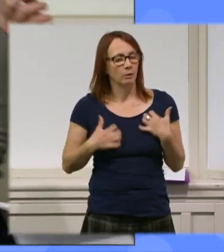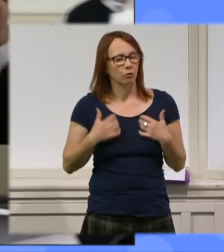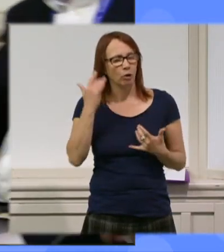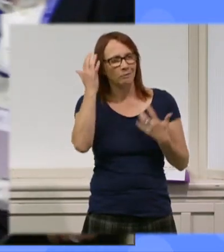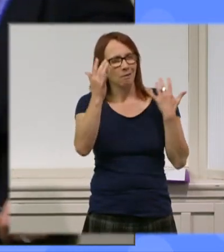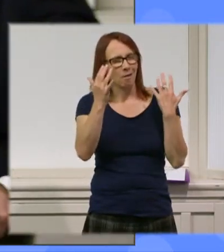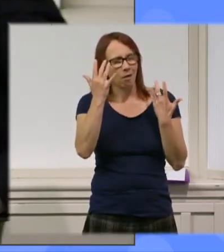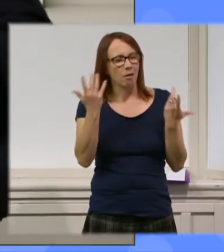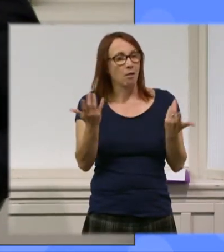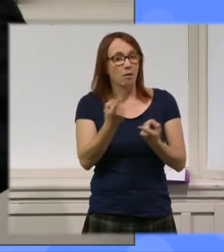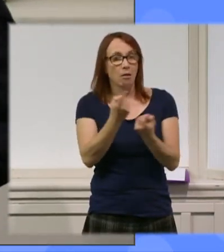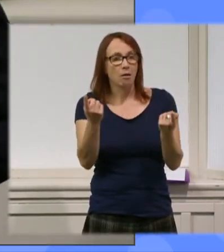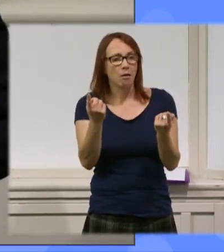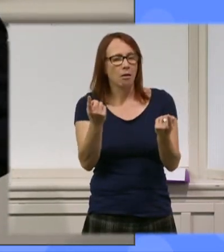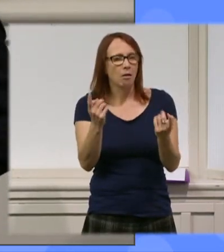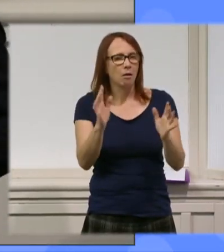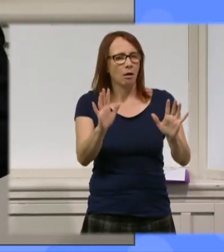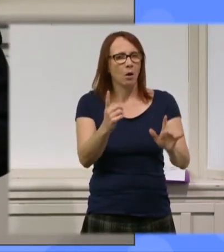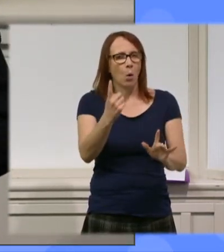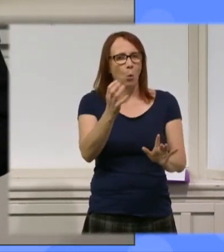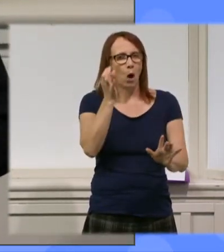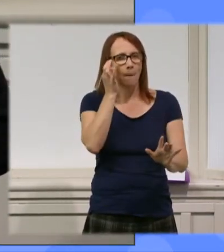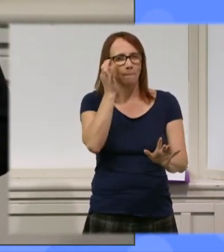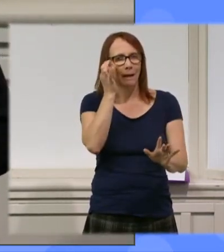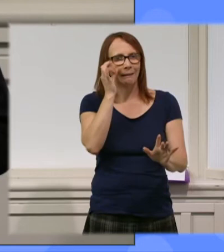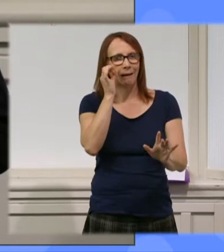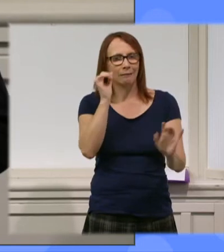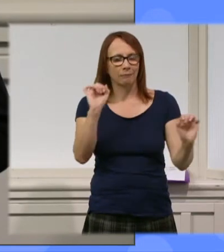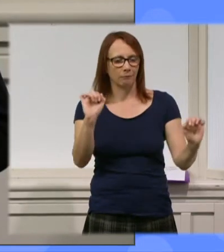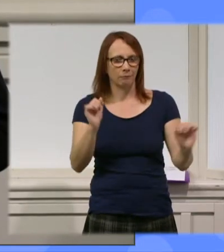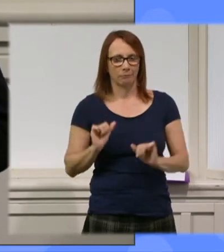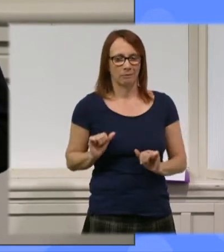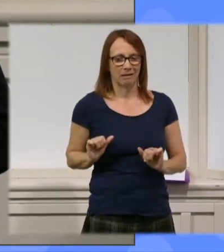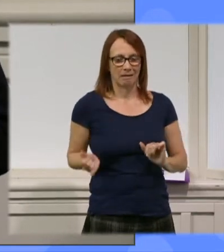folks will you take just a minute to turn to the person next to you and just